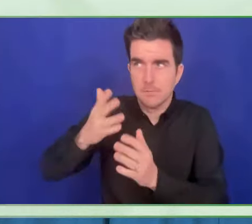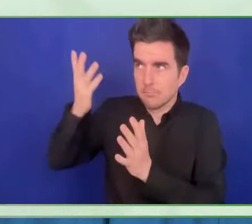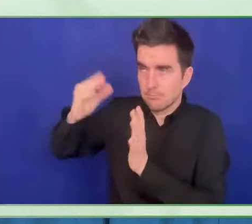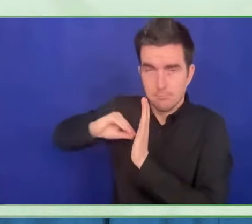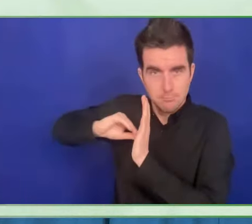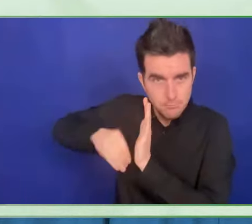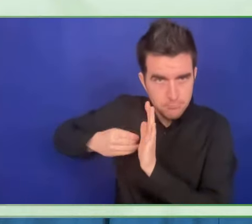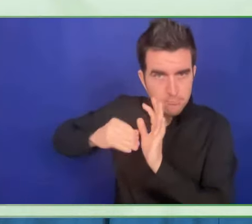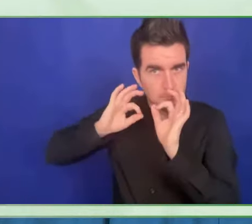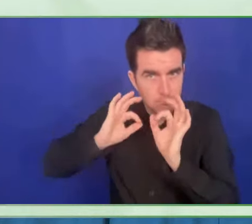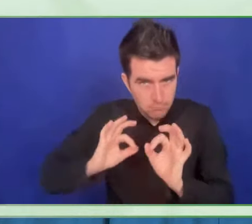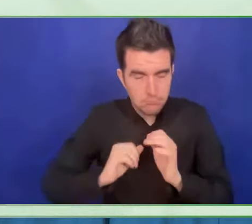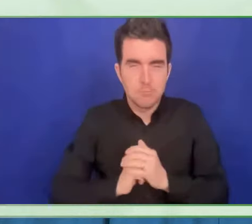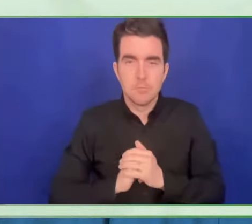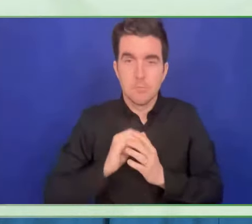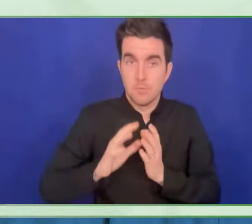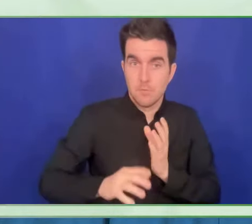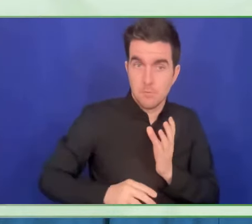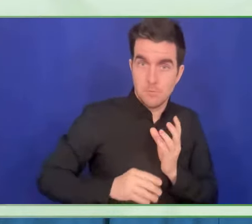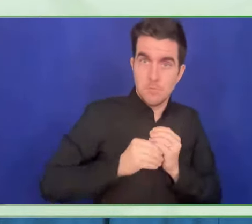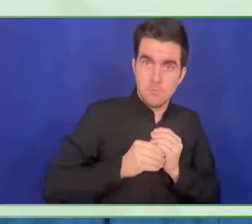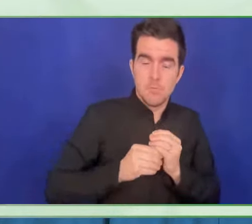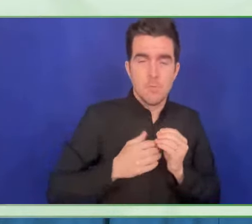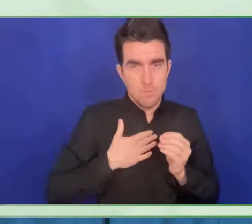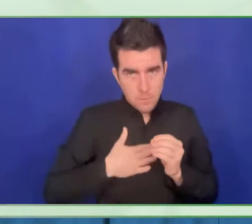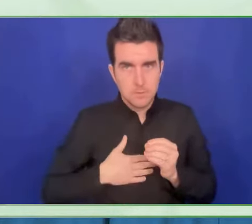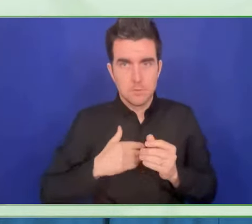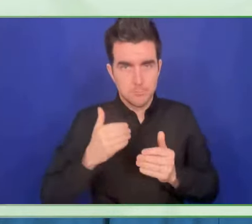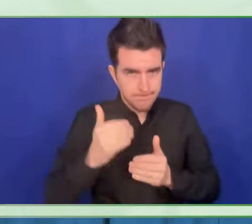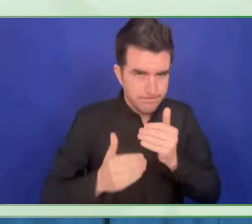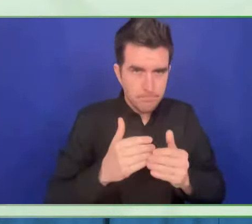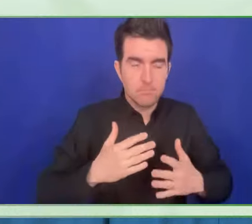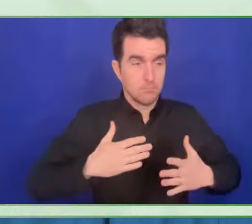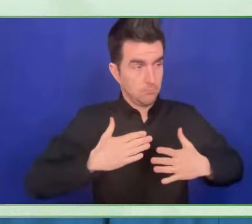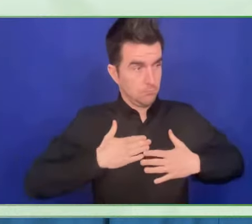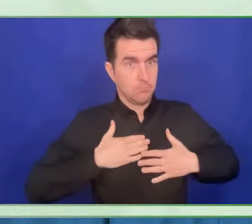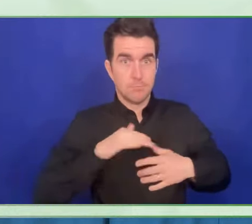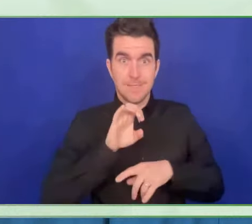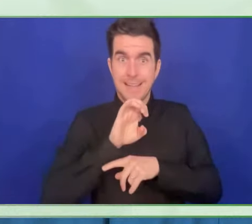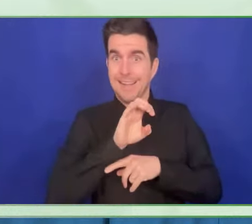It contains eight areas of work and a number of flagship